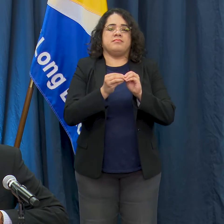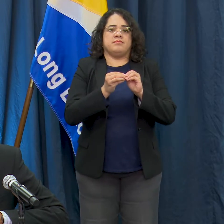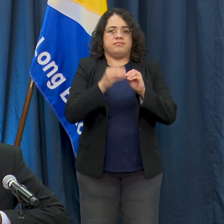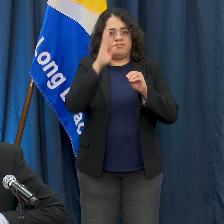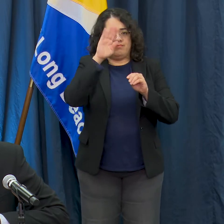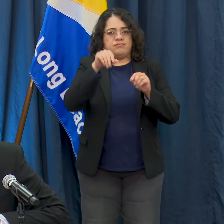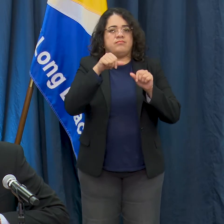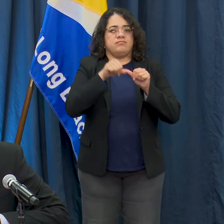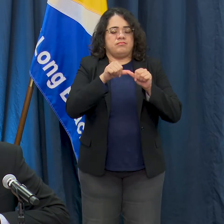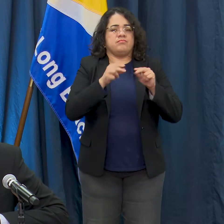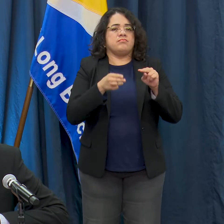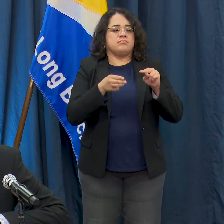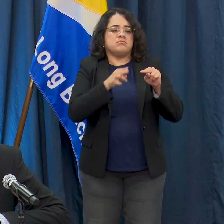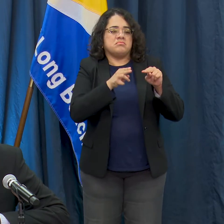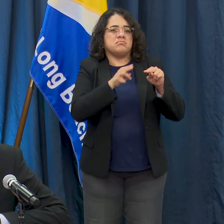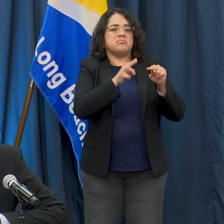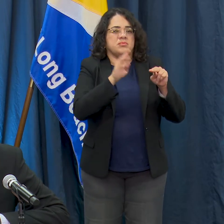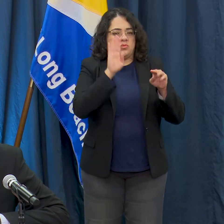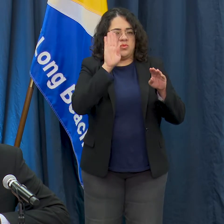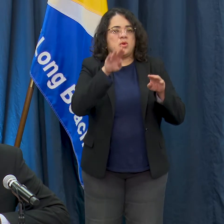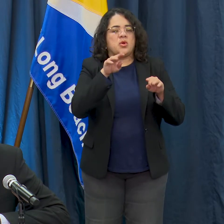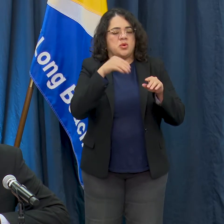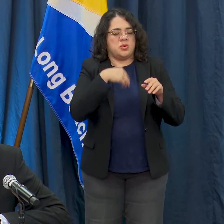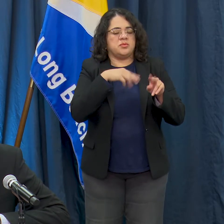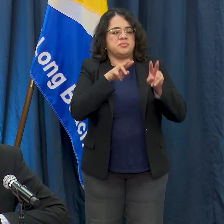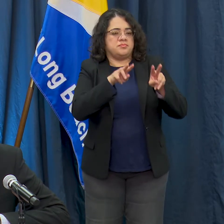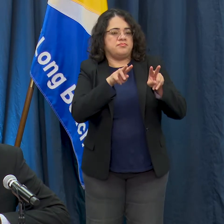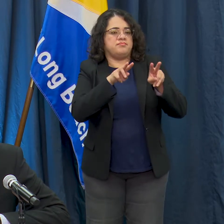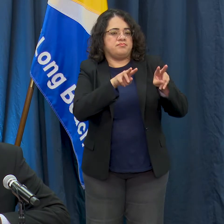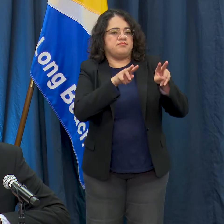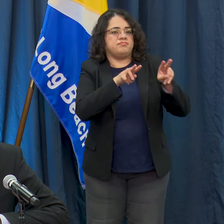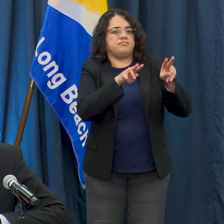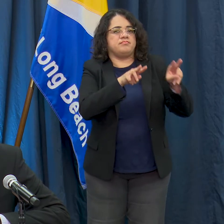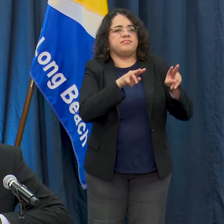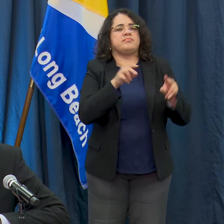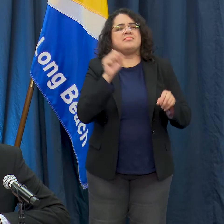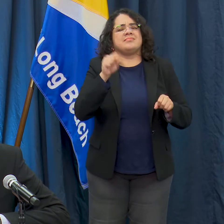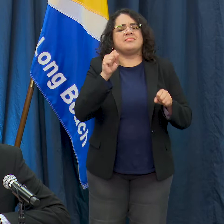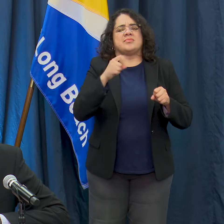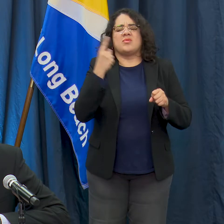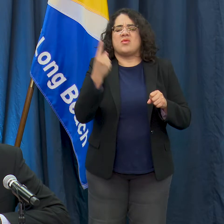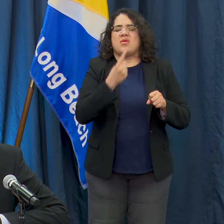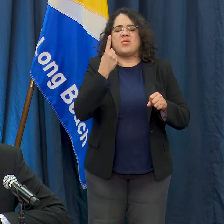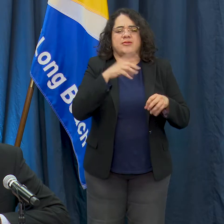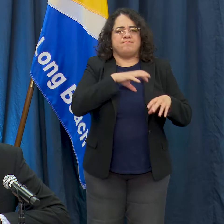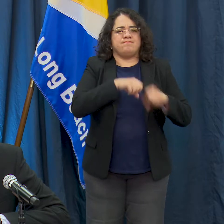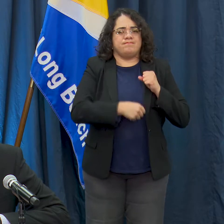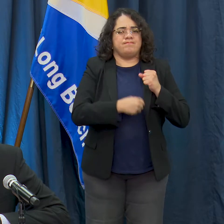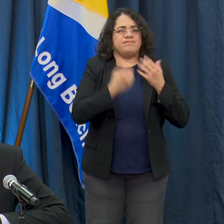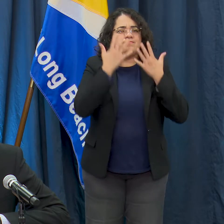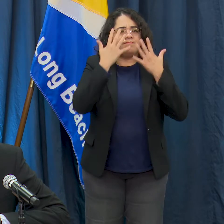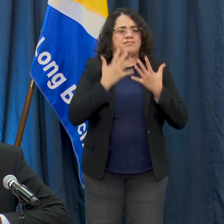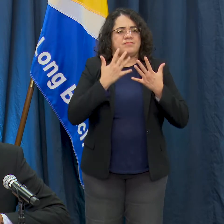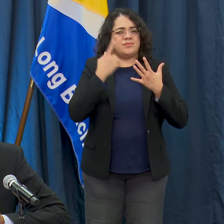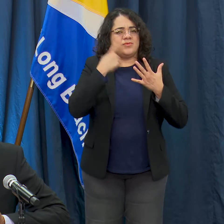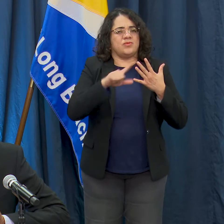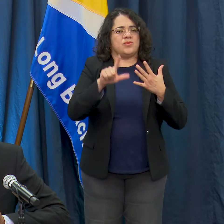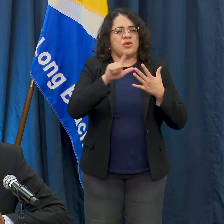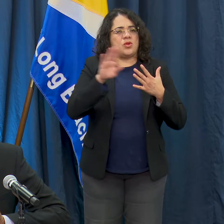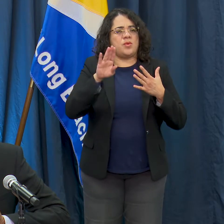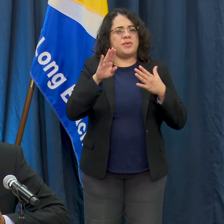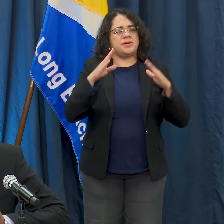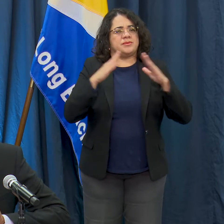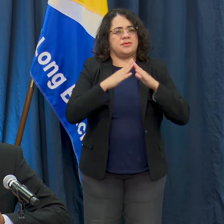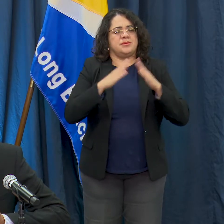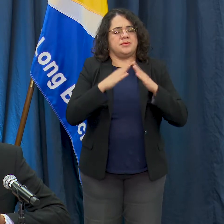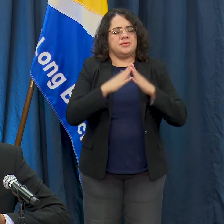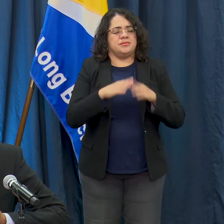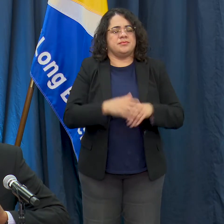track upwards and which is incredibly tragic for us as a city. Of those 45, 35